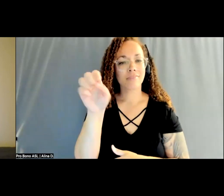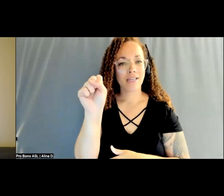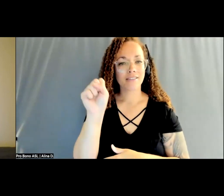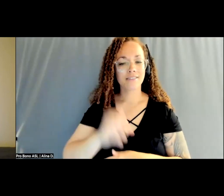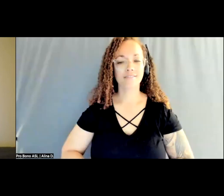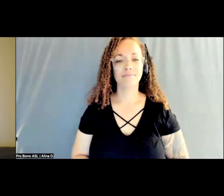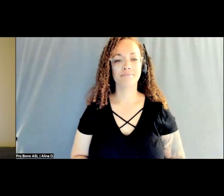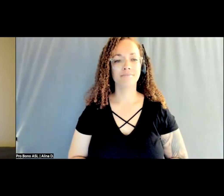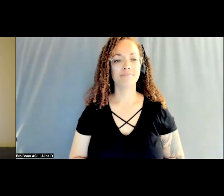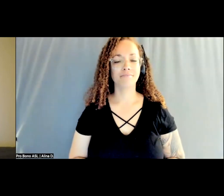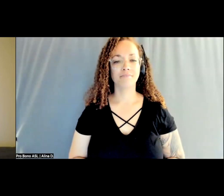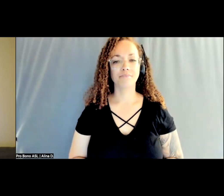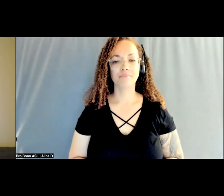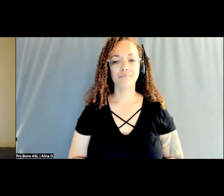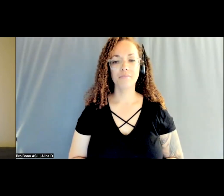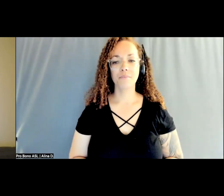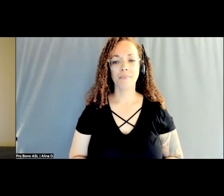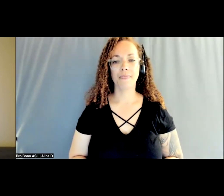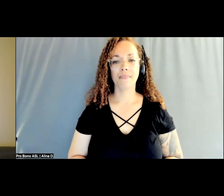And then, this final one